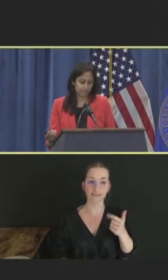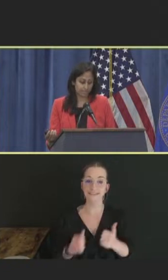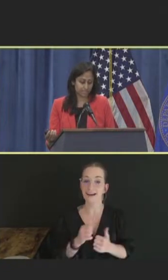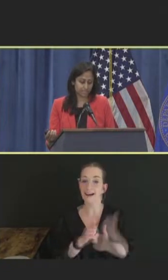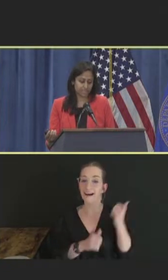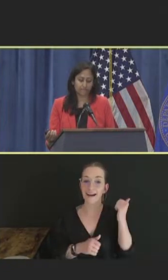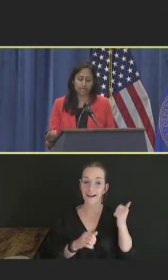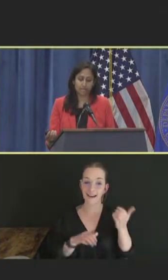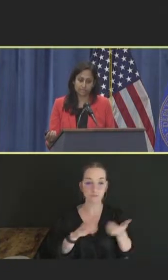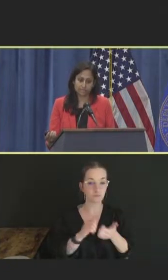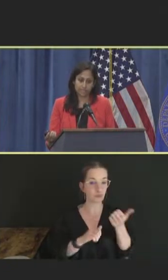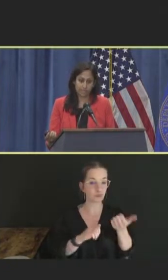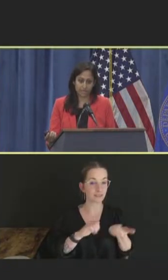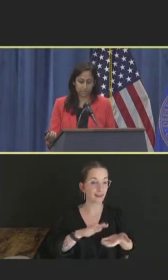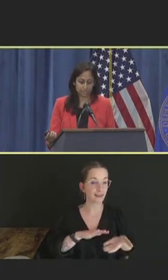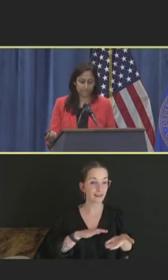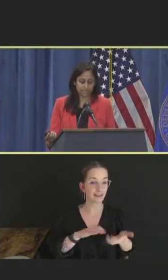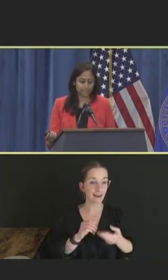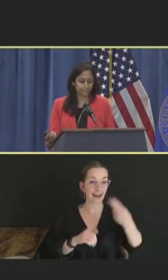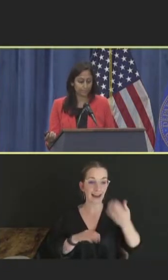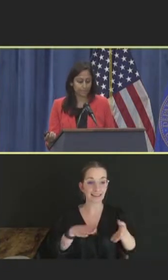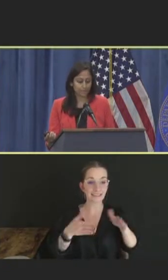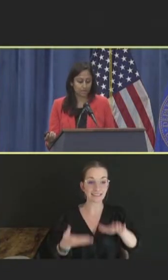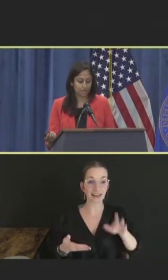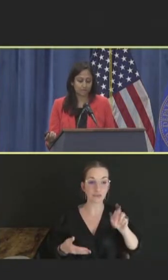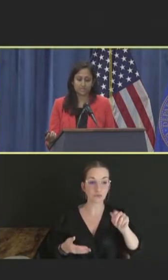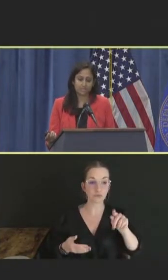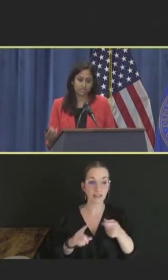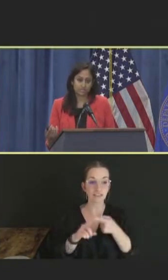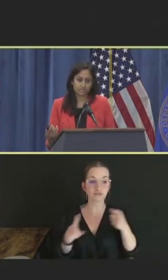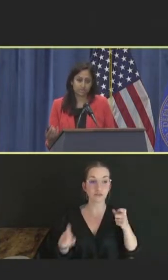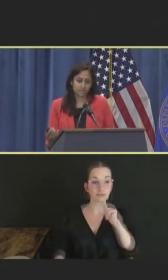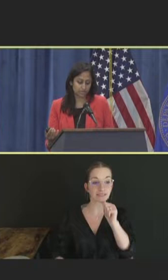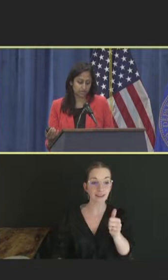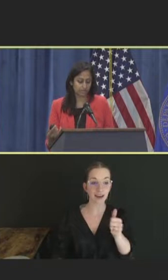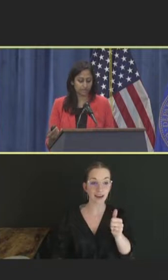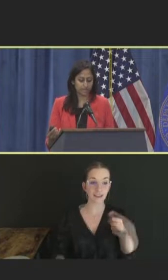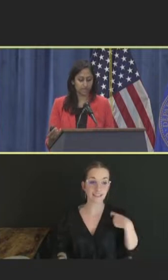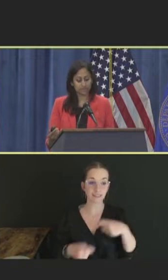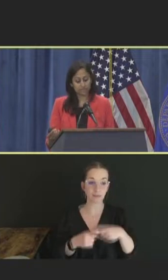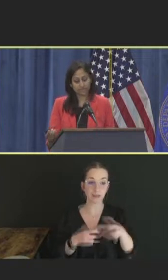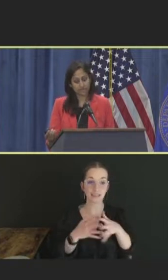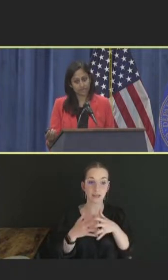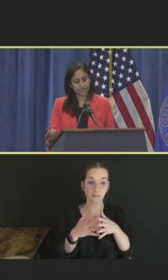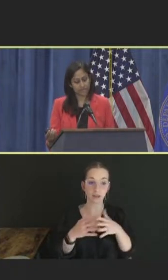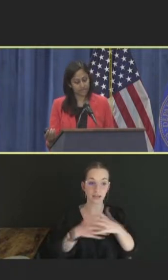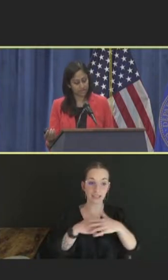persons, and non-Hispanic black person. COVID-19 was the third leading cause of death and the death